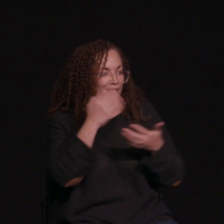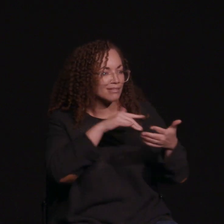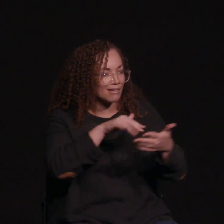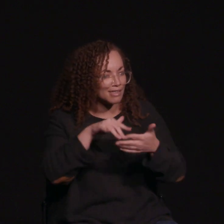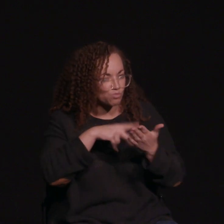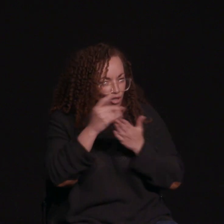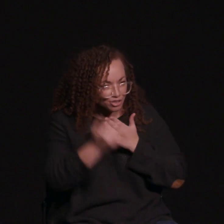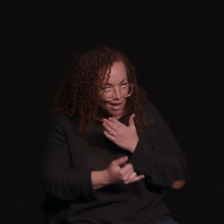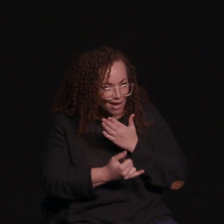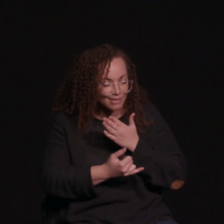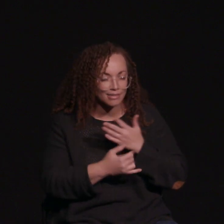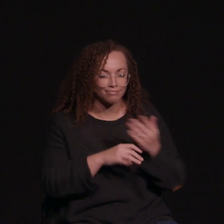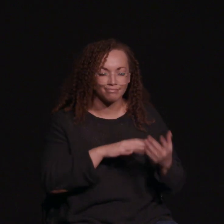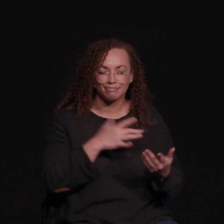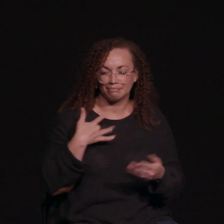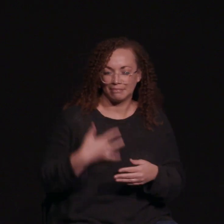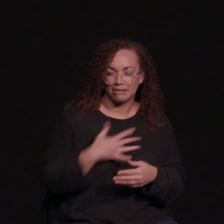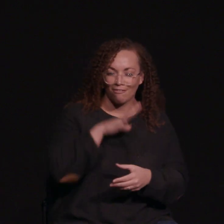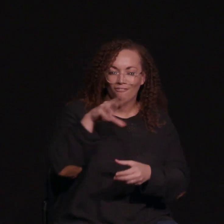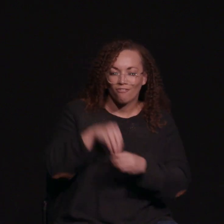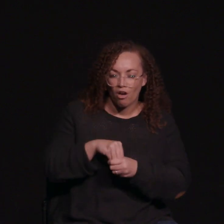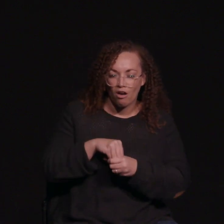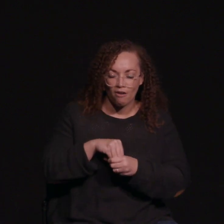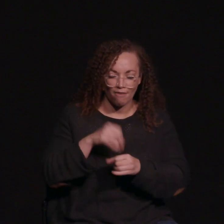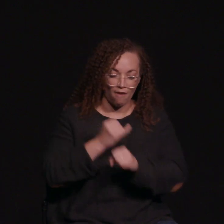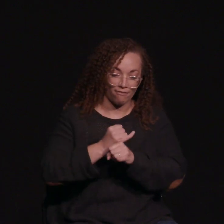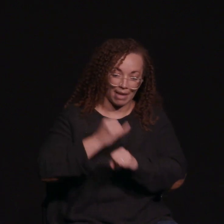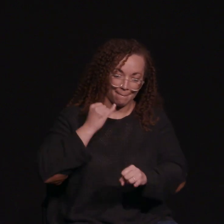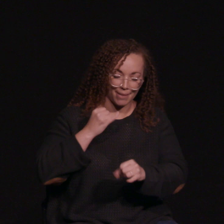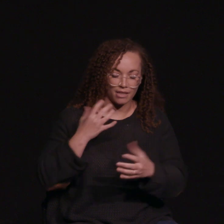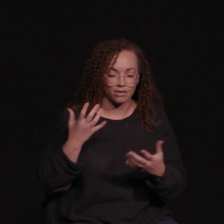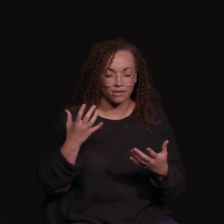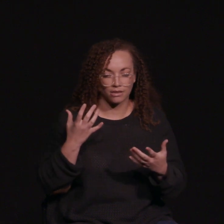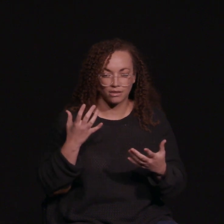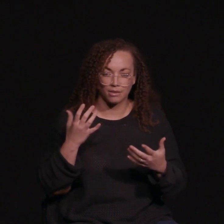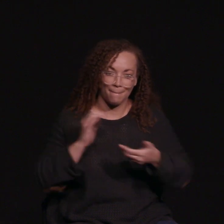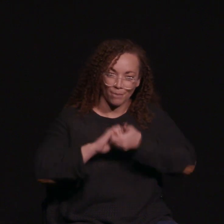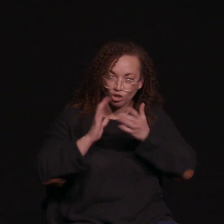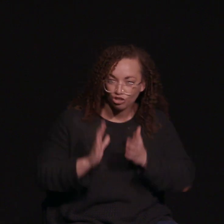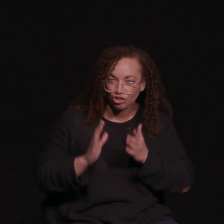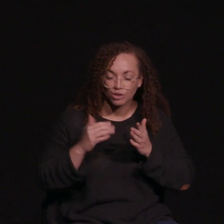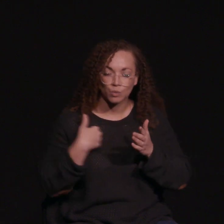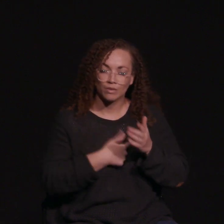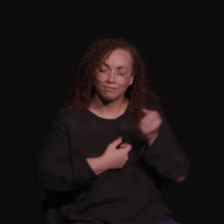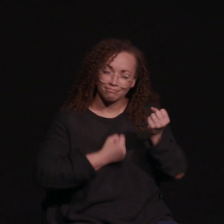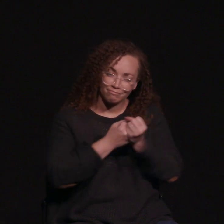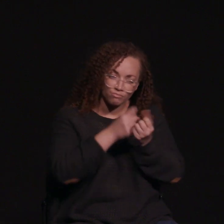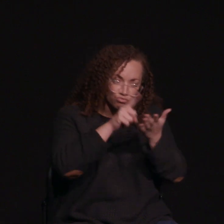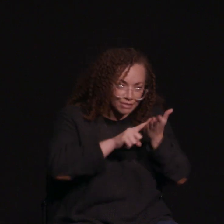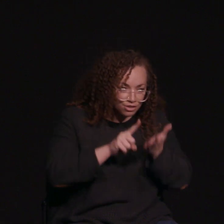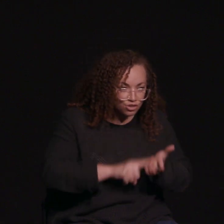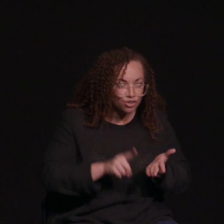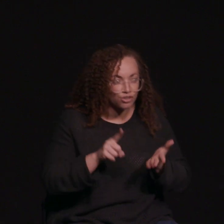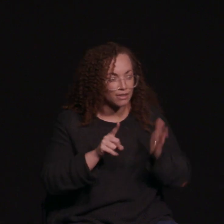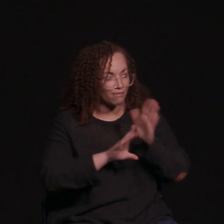collaboration with off-campus partners. We have supported the research and development of more than two